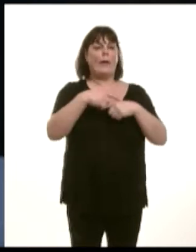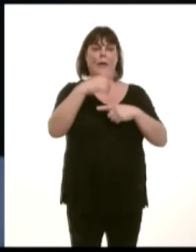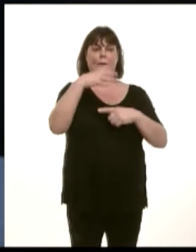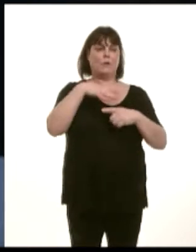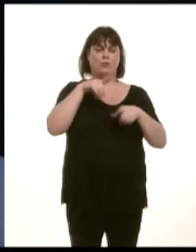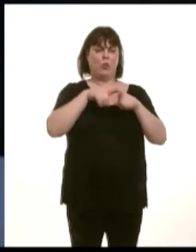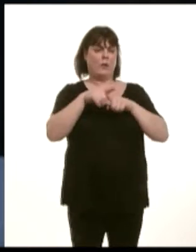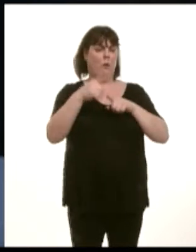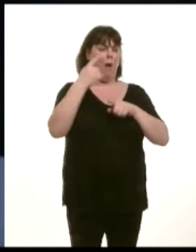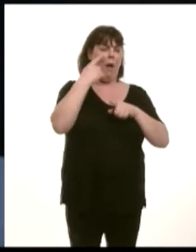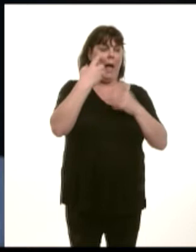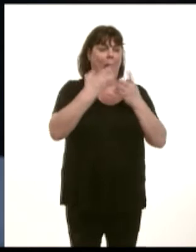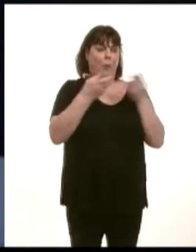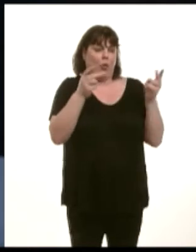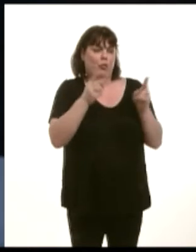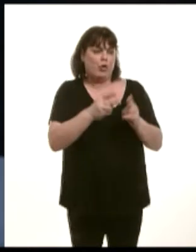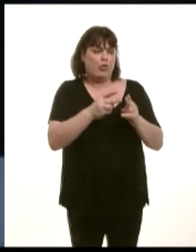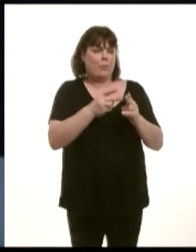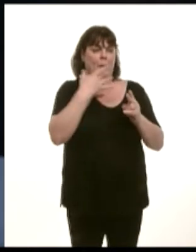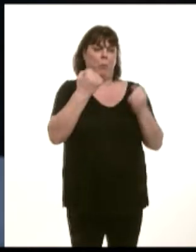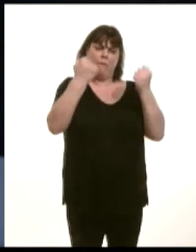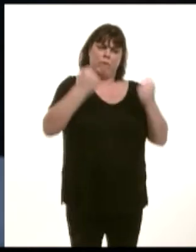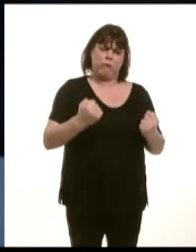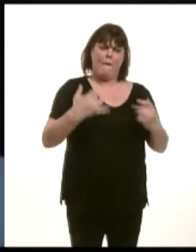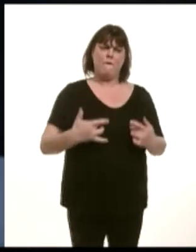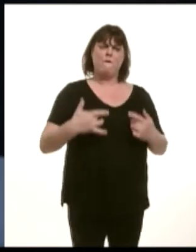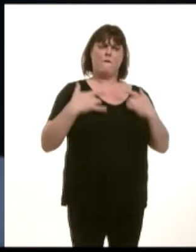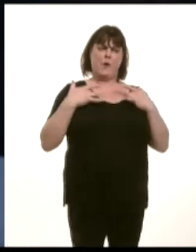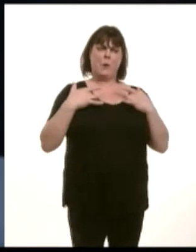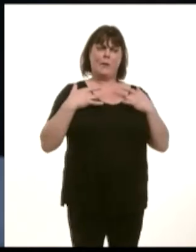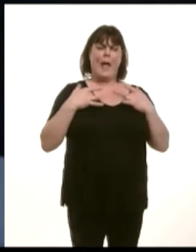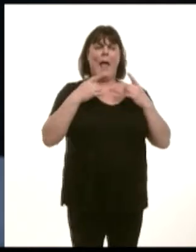and dealing with the consequences of alienation that were referred to.